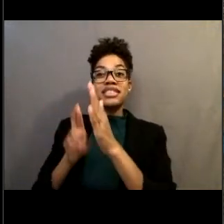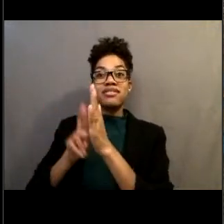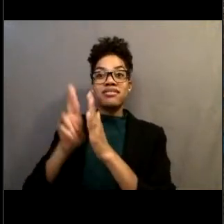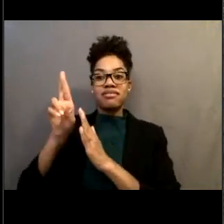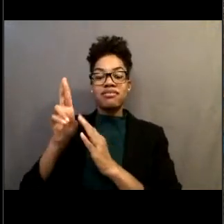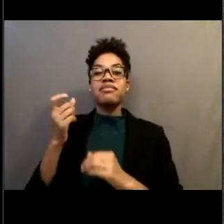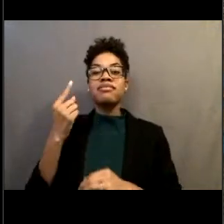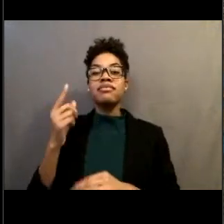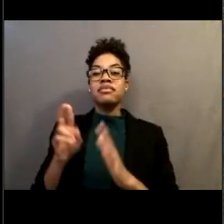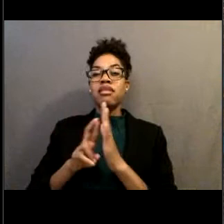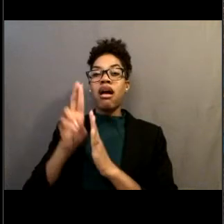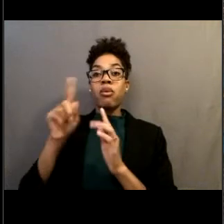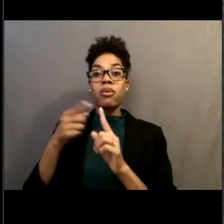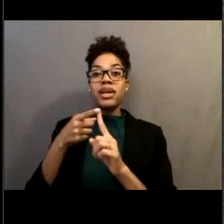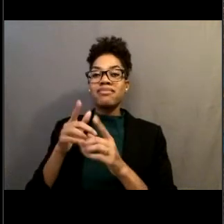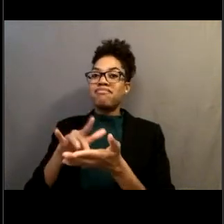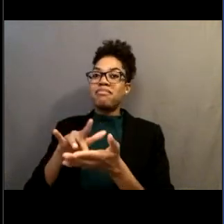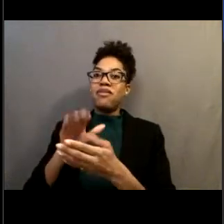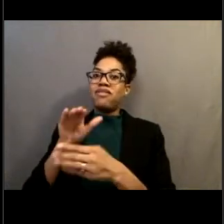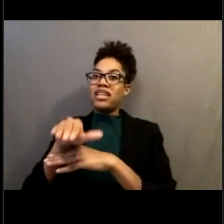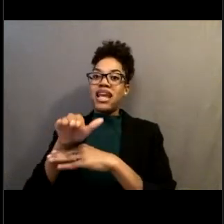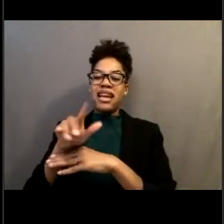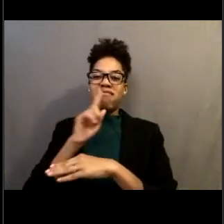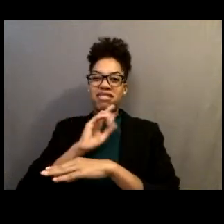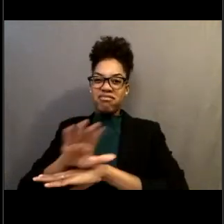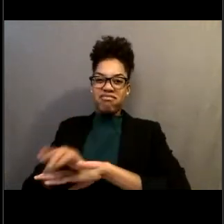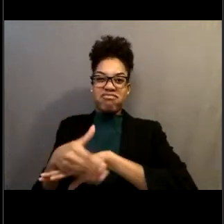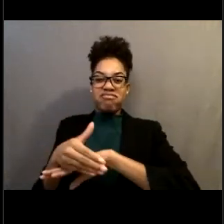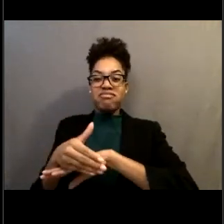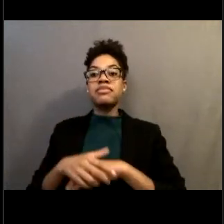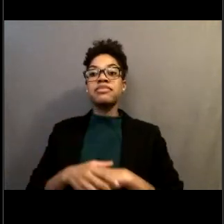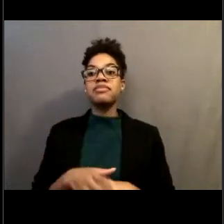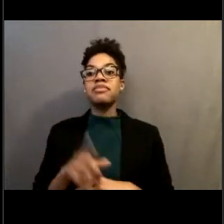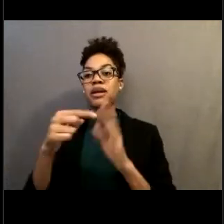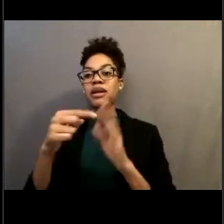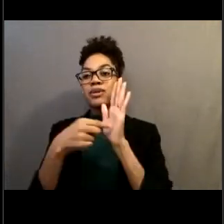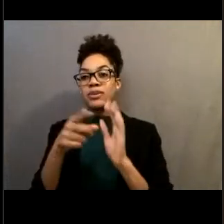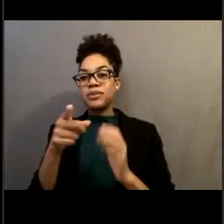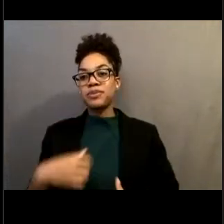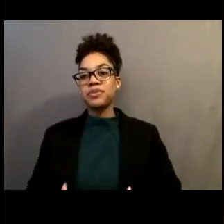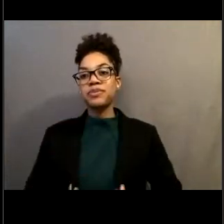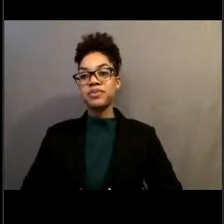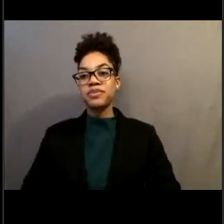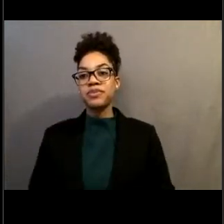And I'll give you a little bit of a sense of what that looked like here. But this occurred early in the morning.